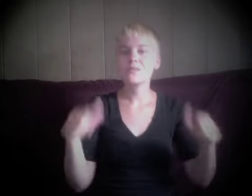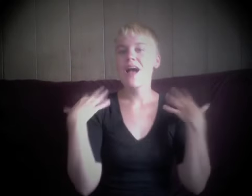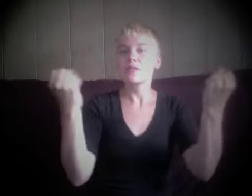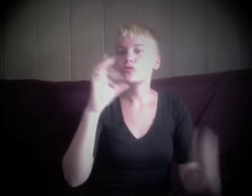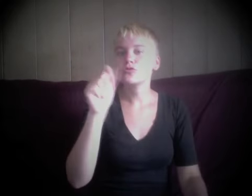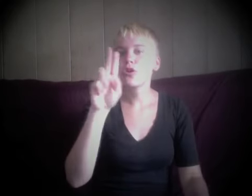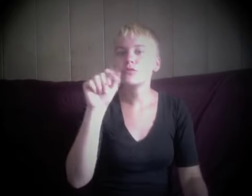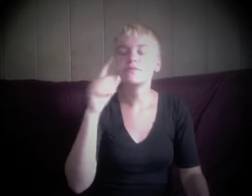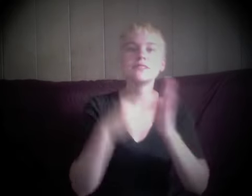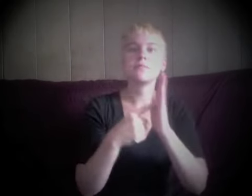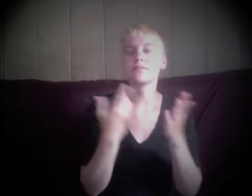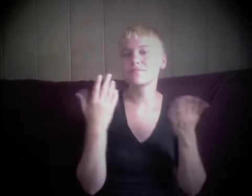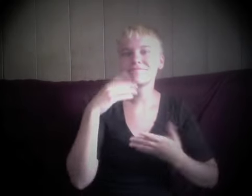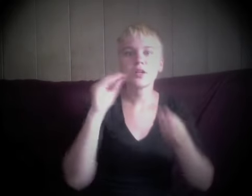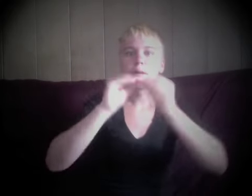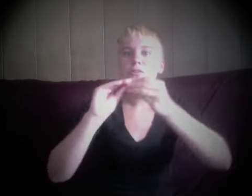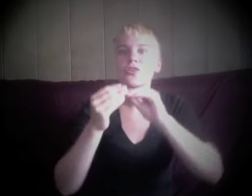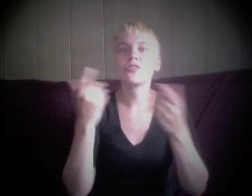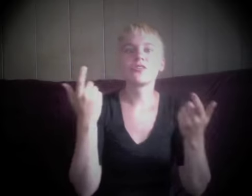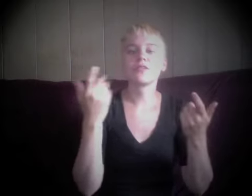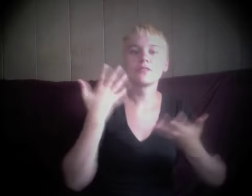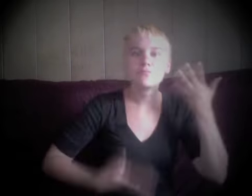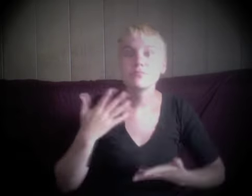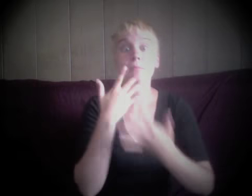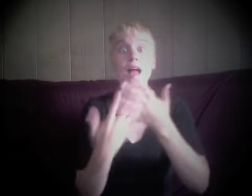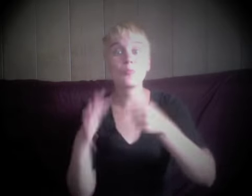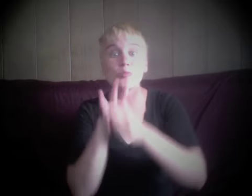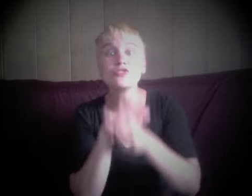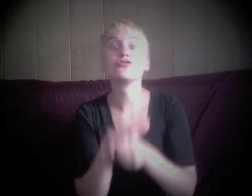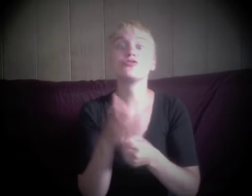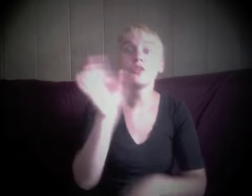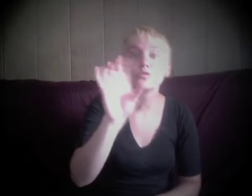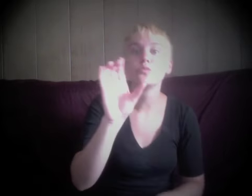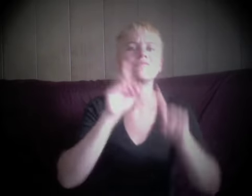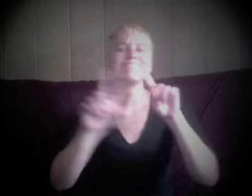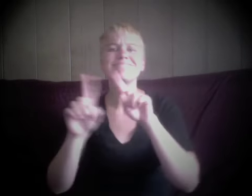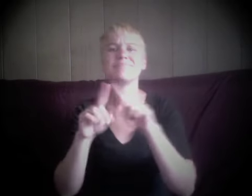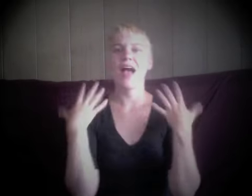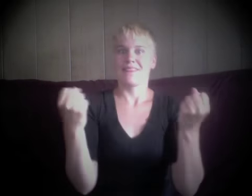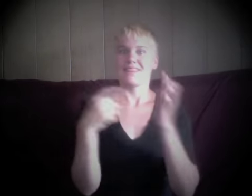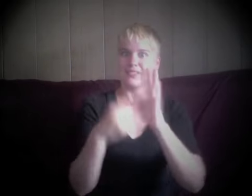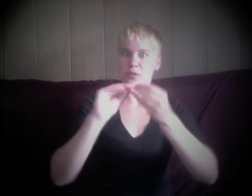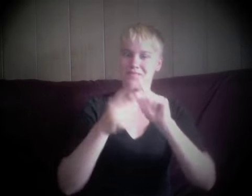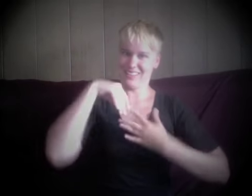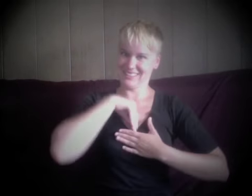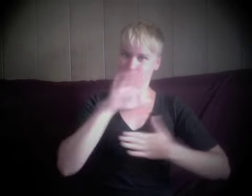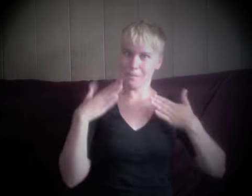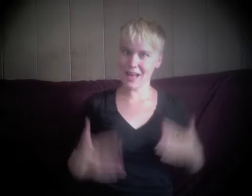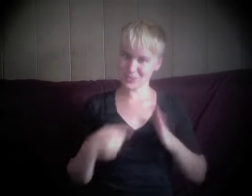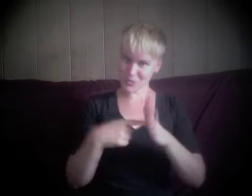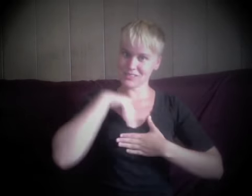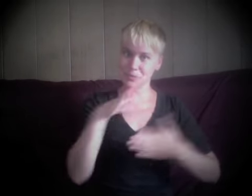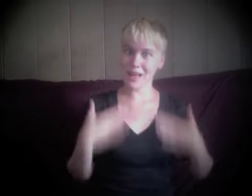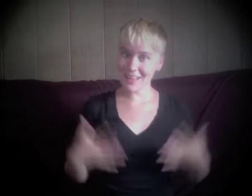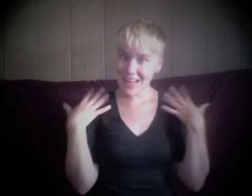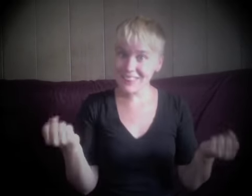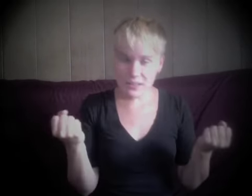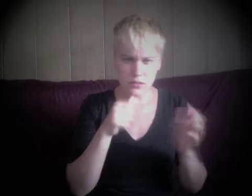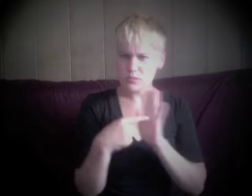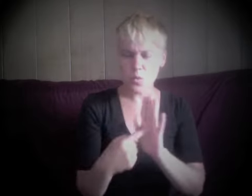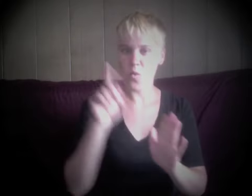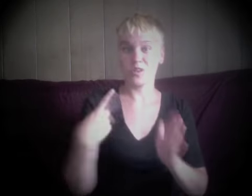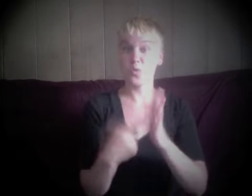What she's not seeing is your health charts that track your blood pressure, and other numerical values of health.